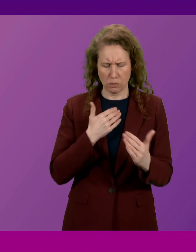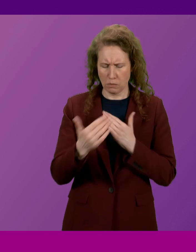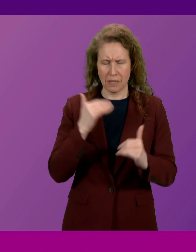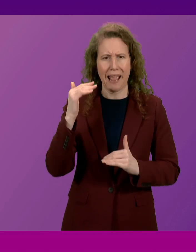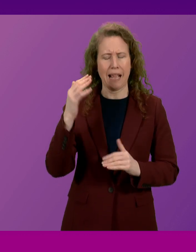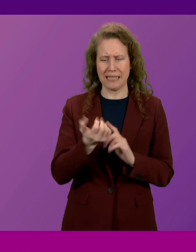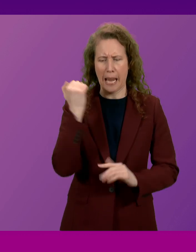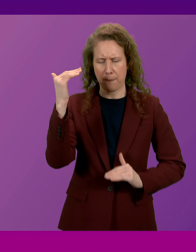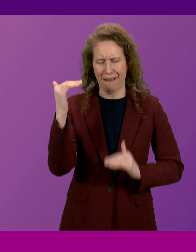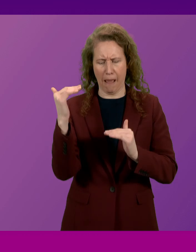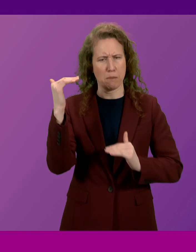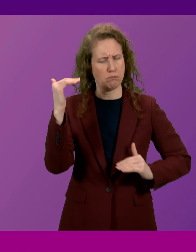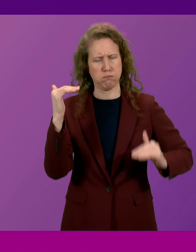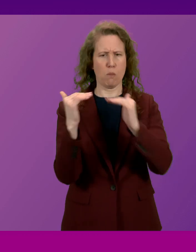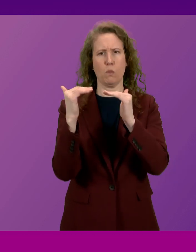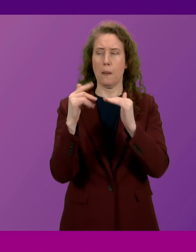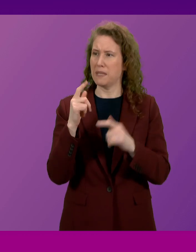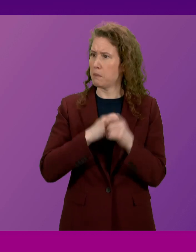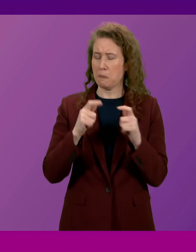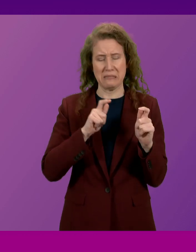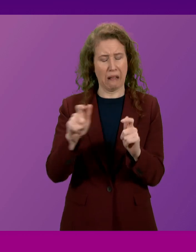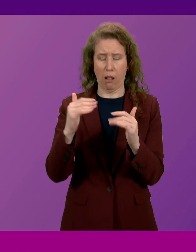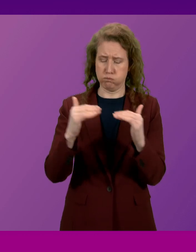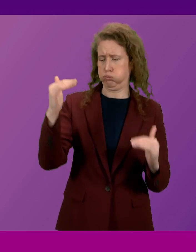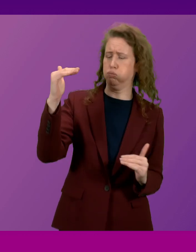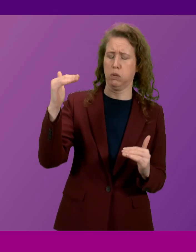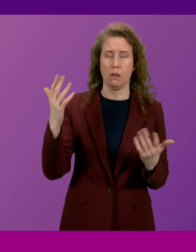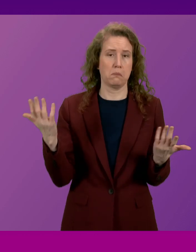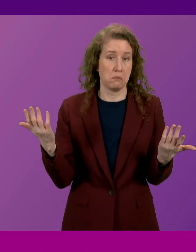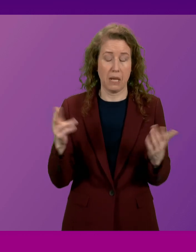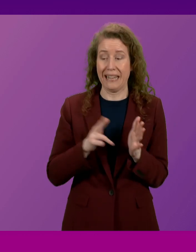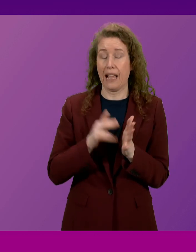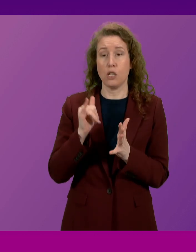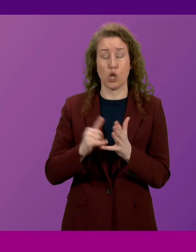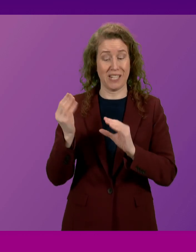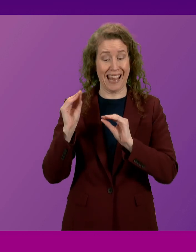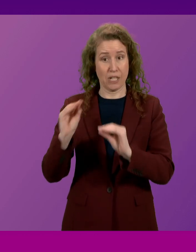but it remains as wide as the Clyde. Will Nicola Sturgeon’s education secretary,